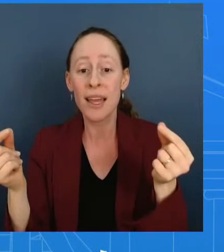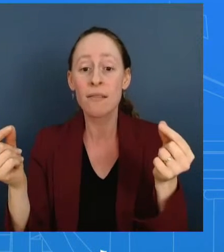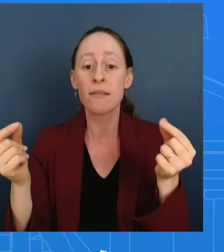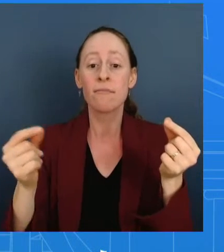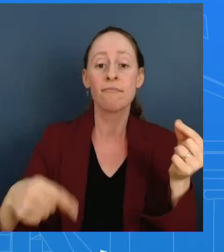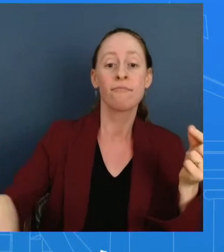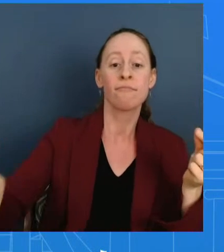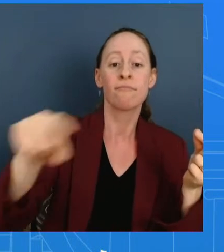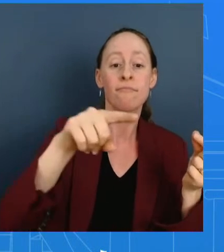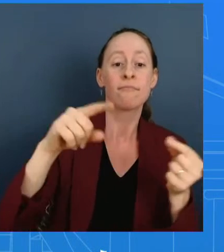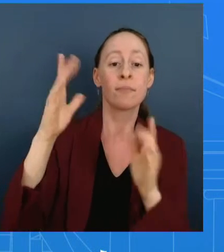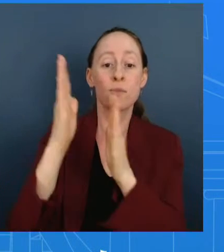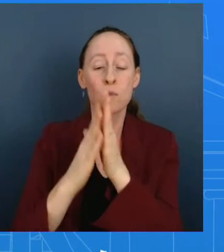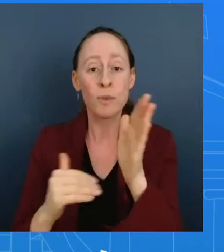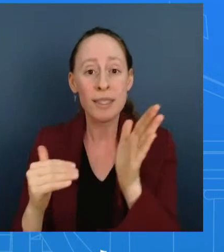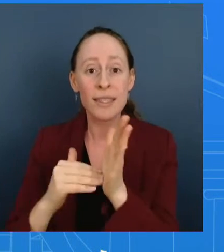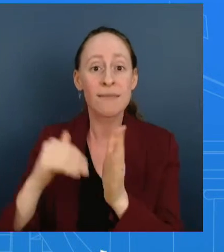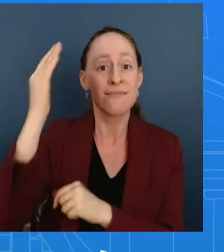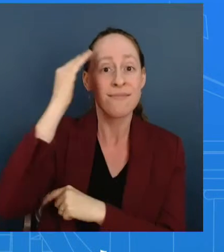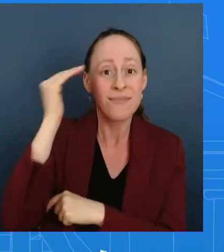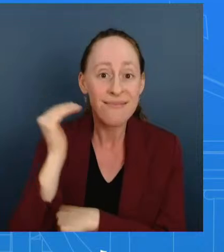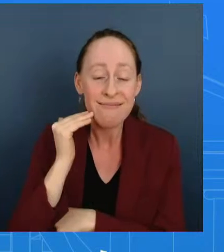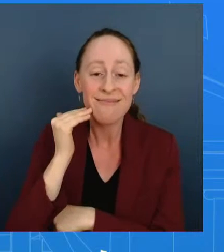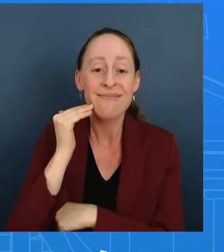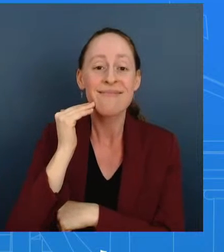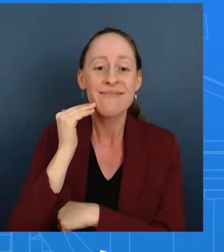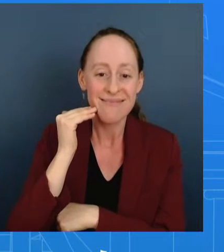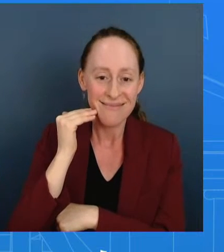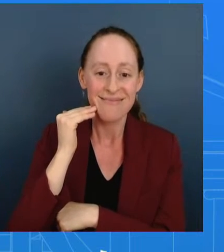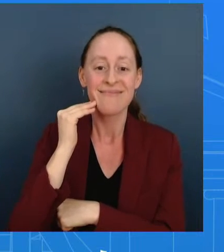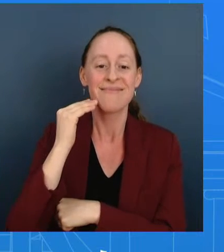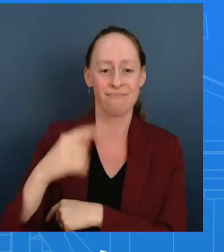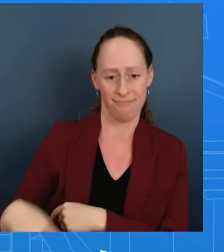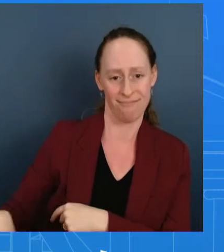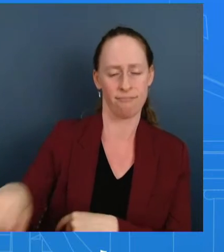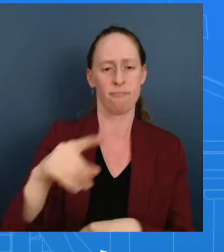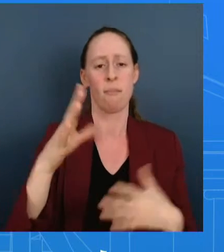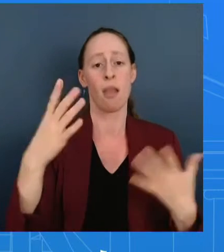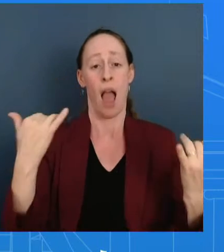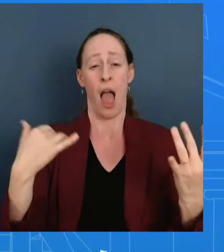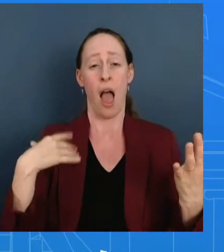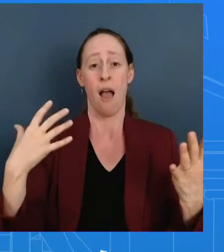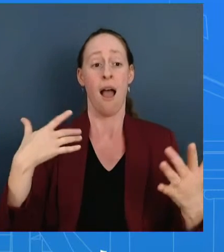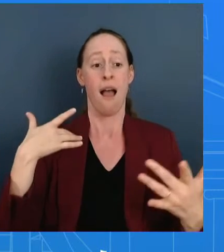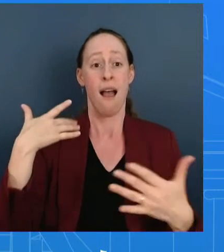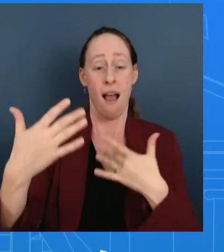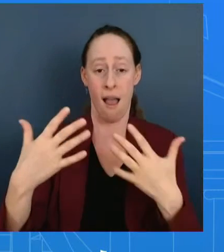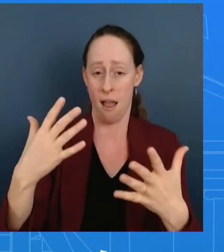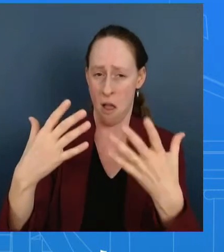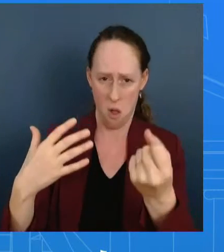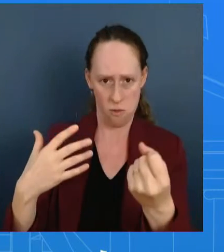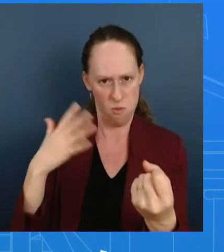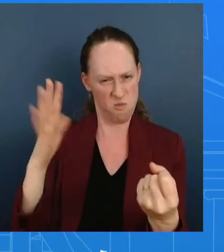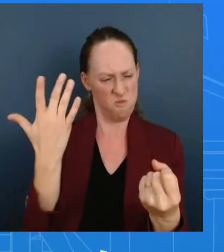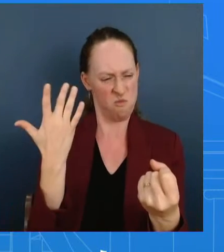I just want to take a minute to discuss the context in which NATO leaders will be gathering this week. For 75 years, NATO has served a vital role